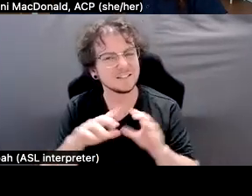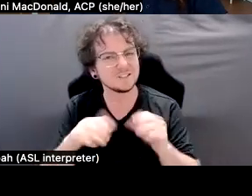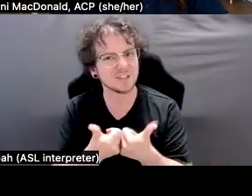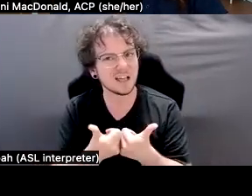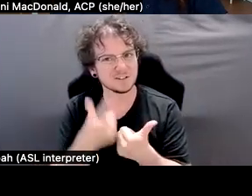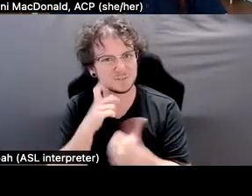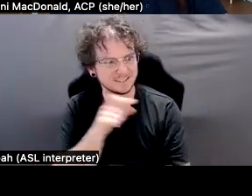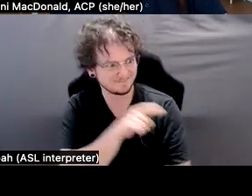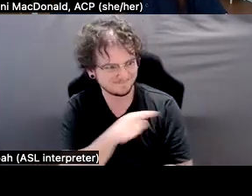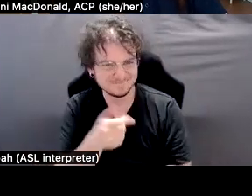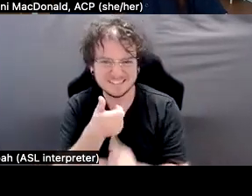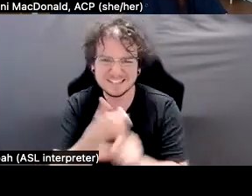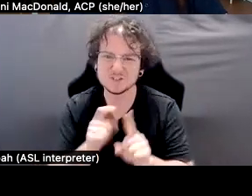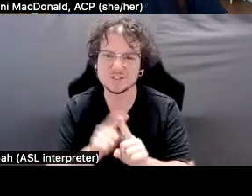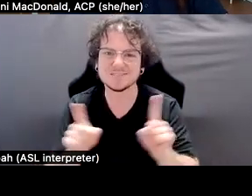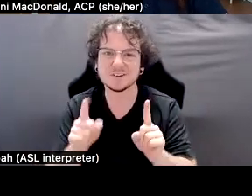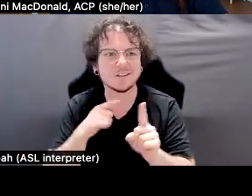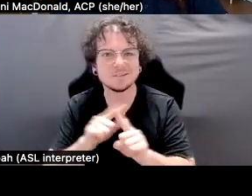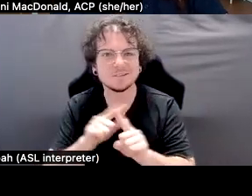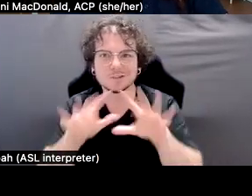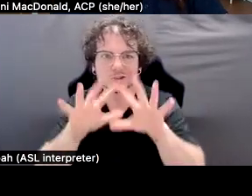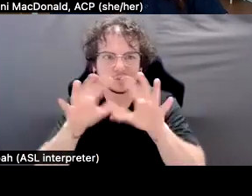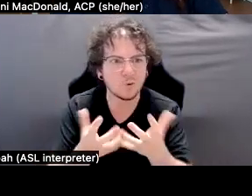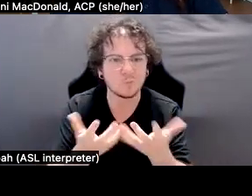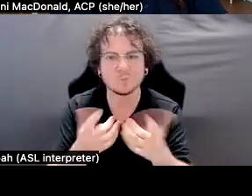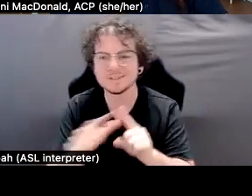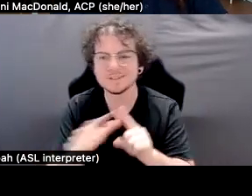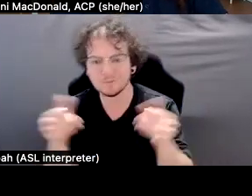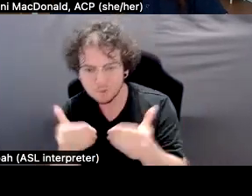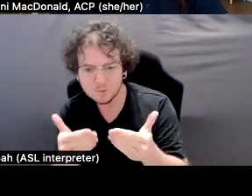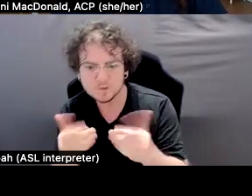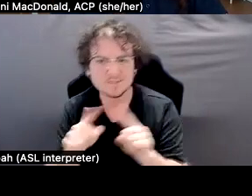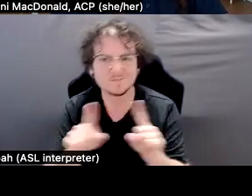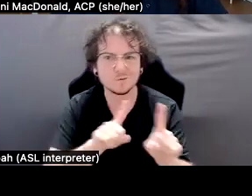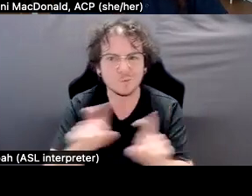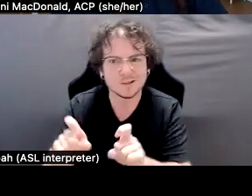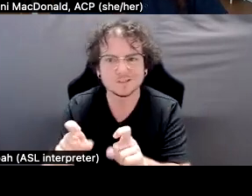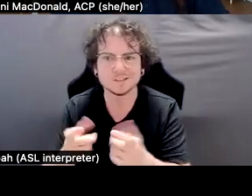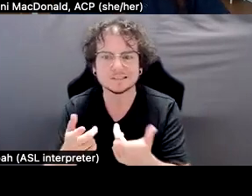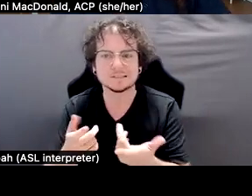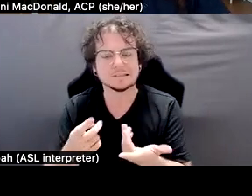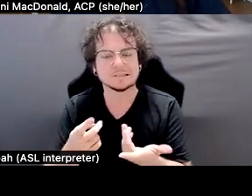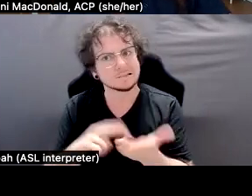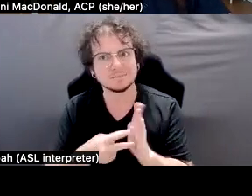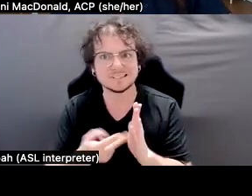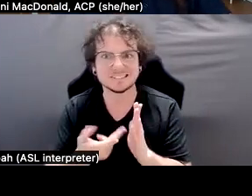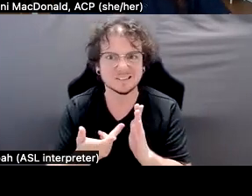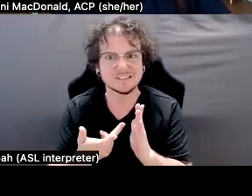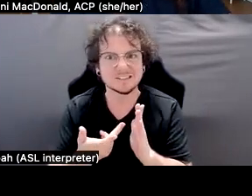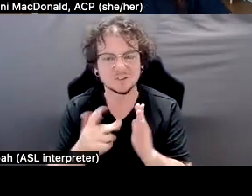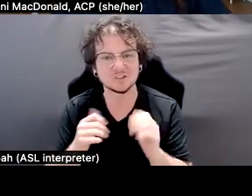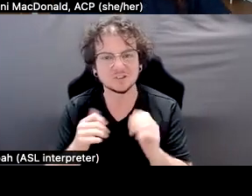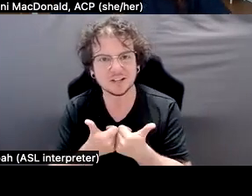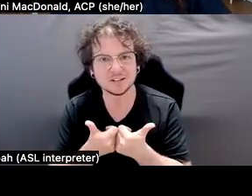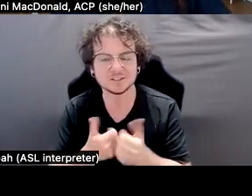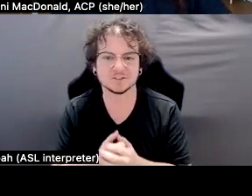scope or the specific questions asked. They're spaced before, during and after the pandemic,